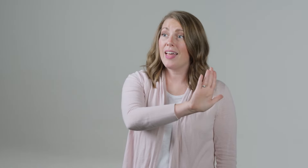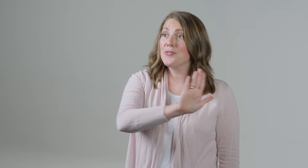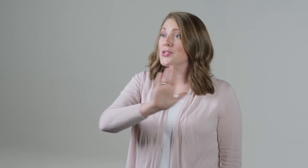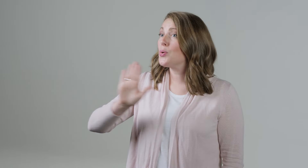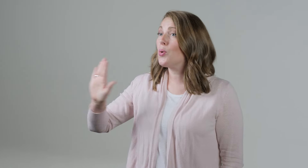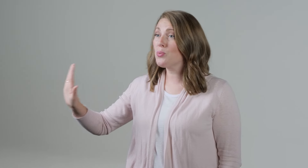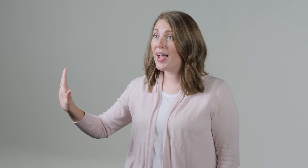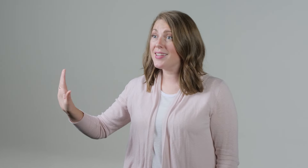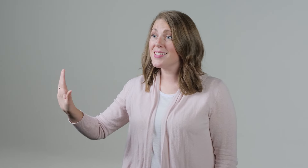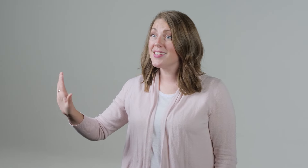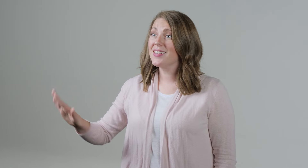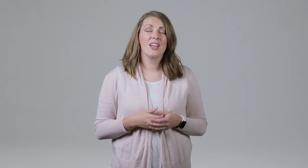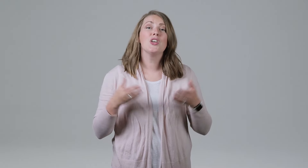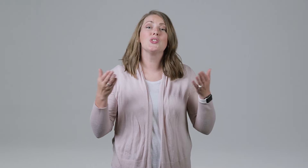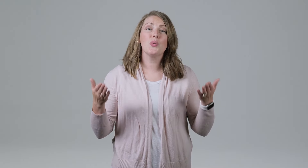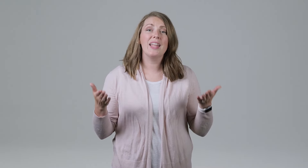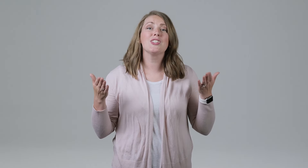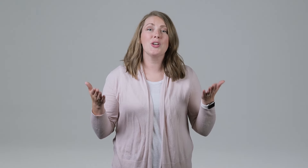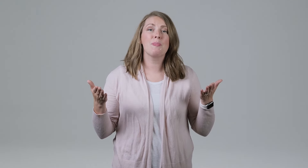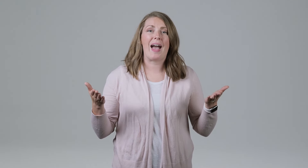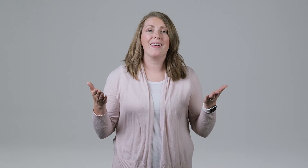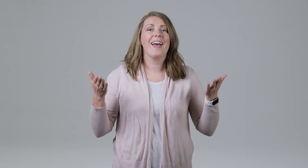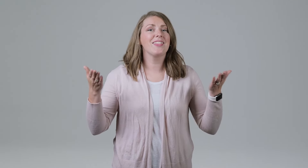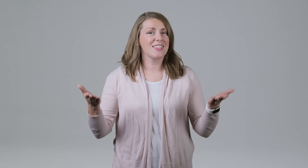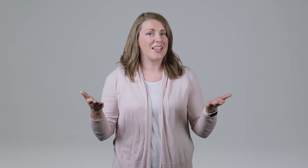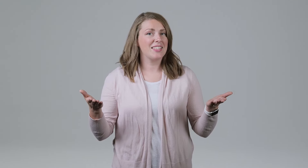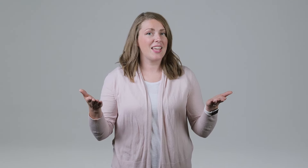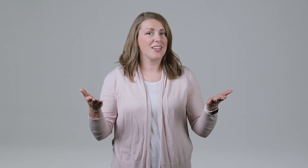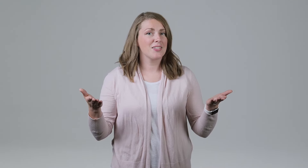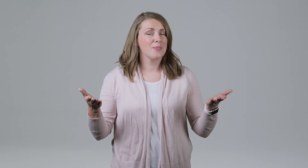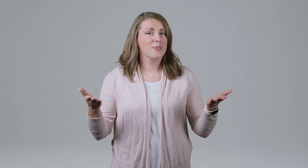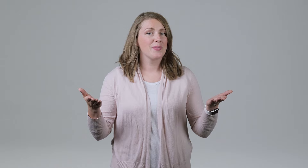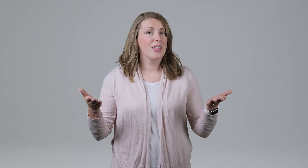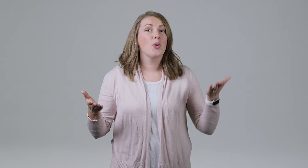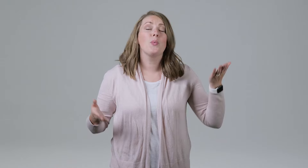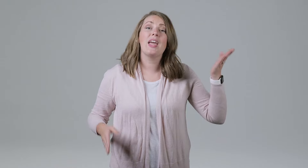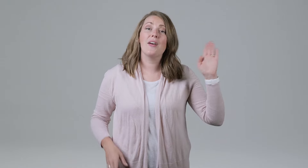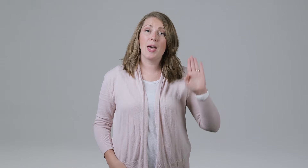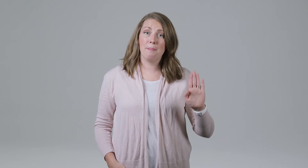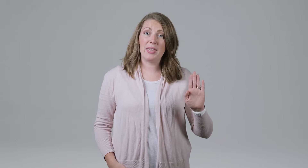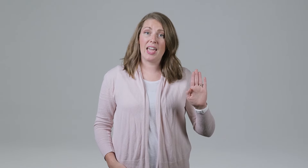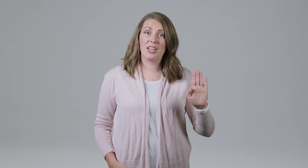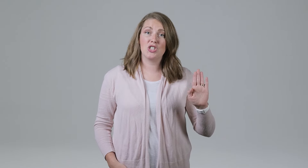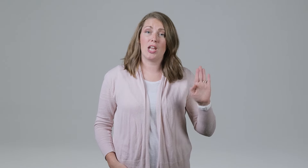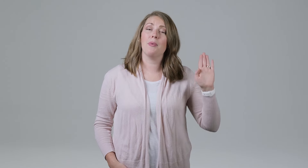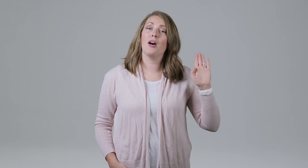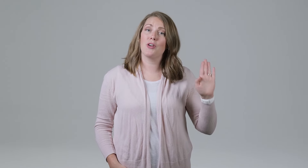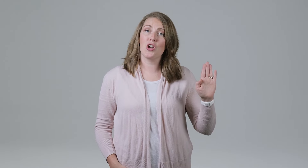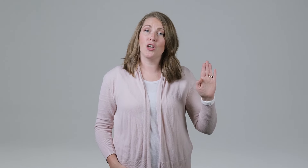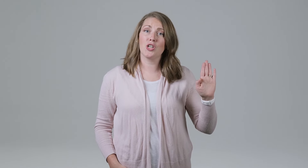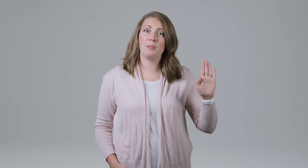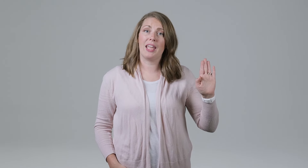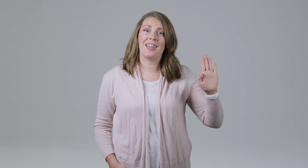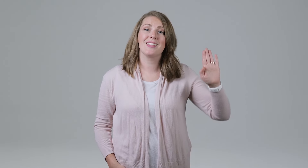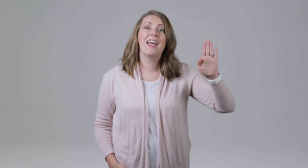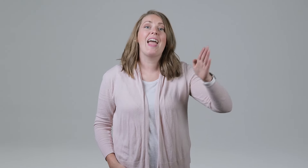left, or right. So let's look back at the sign stand. We have that 'B hand shape' of our non-dominant hand